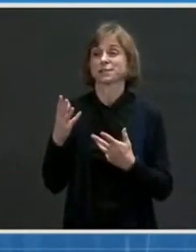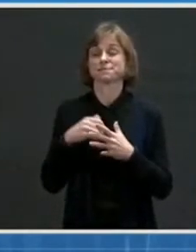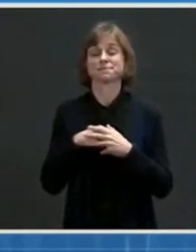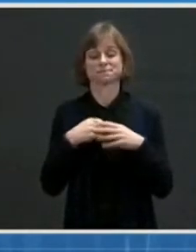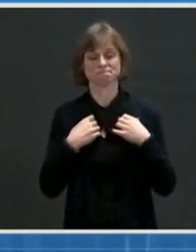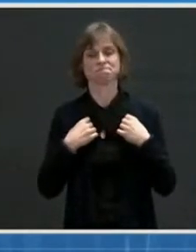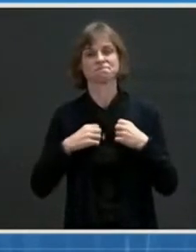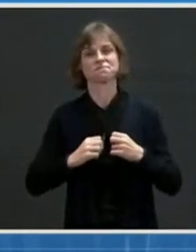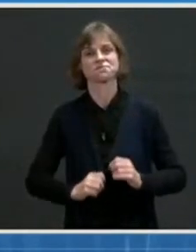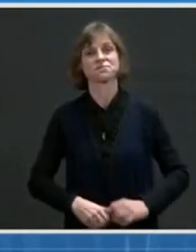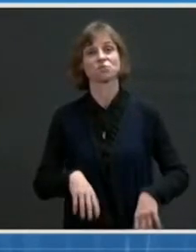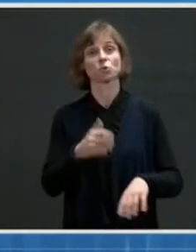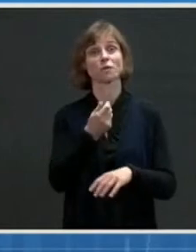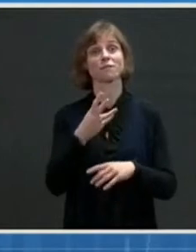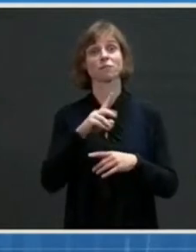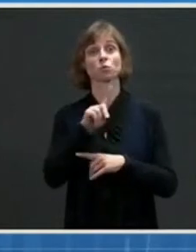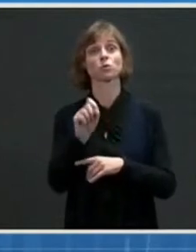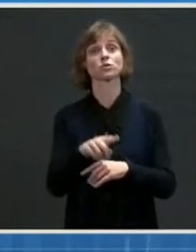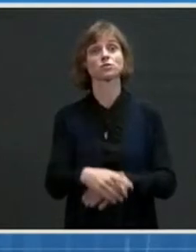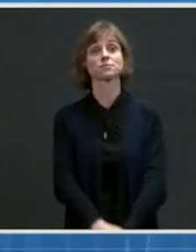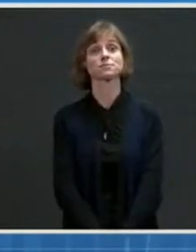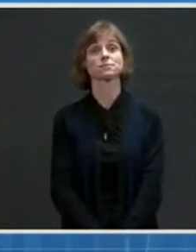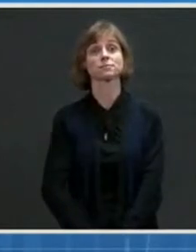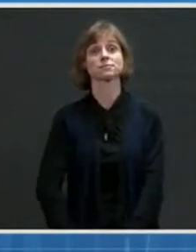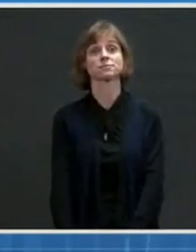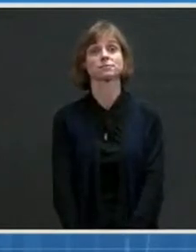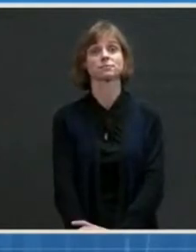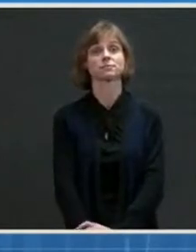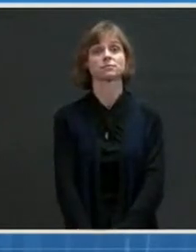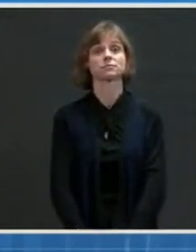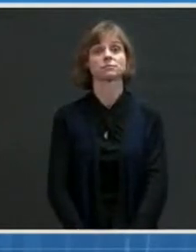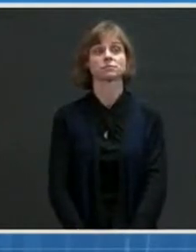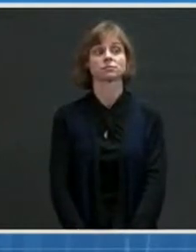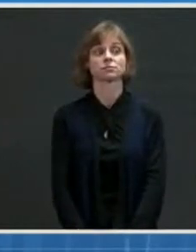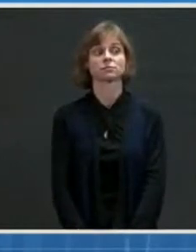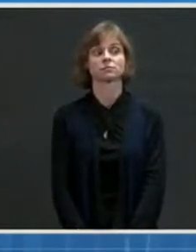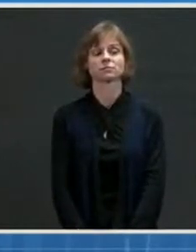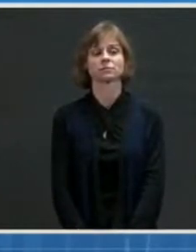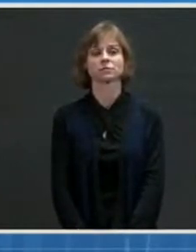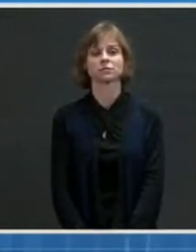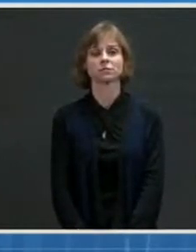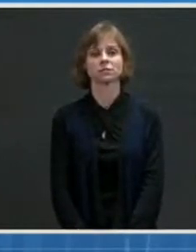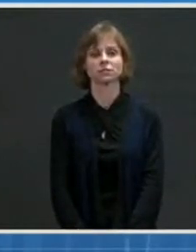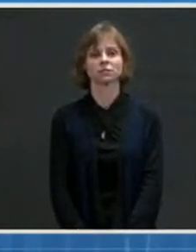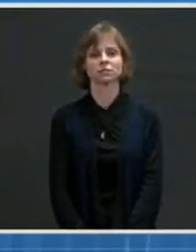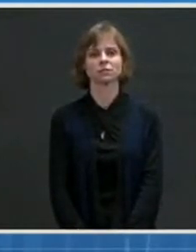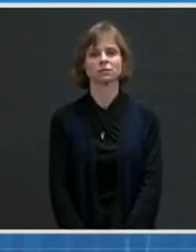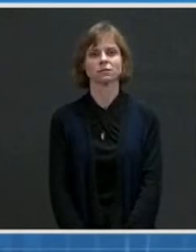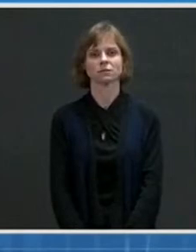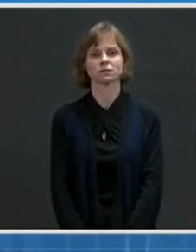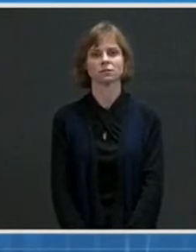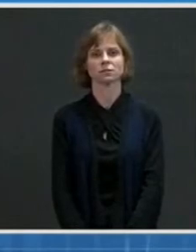YOU, ANDY. THANK YOU, DR. FAUCI. DR. WALENSKY.